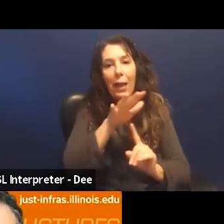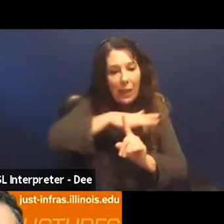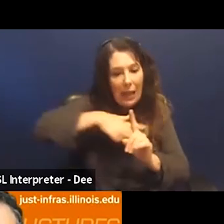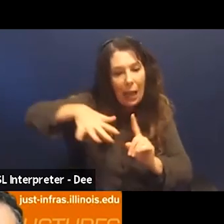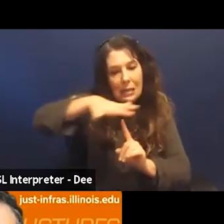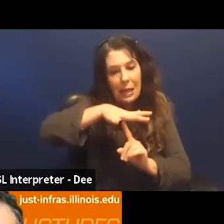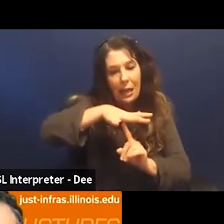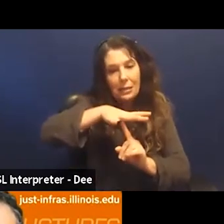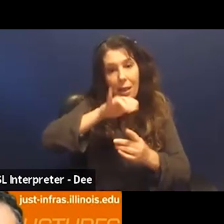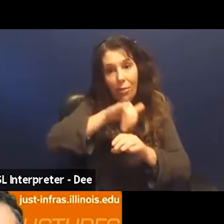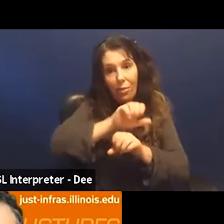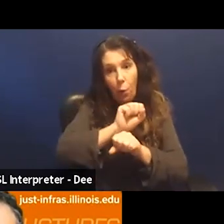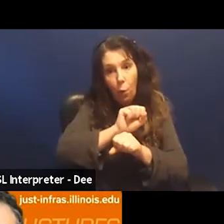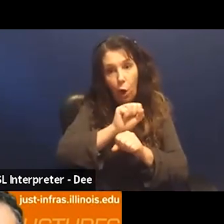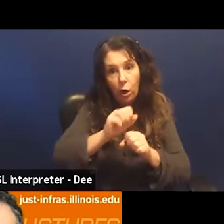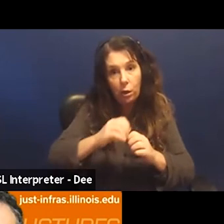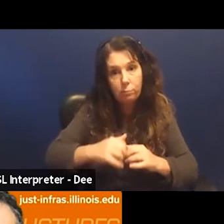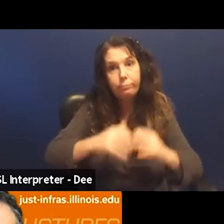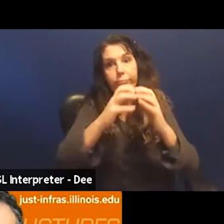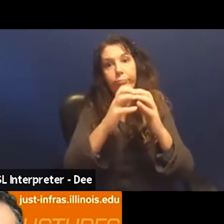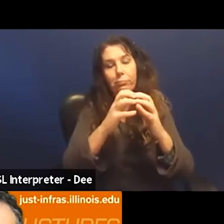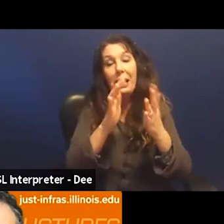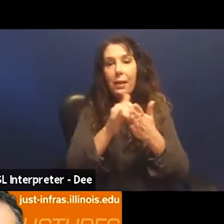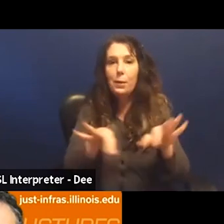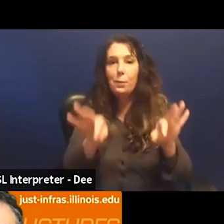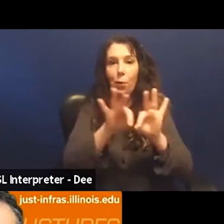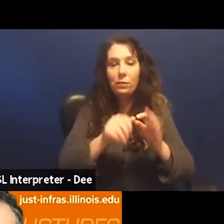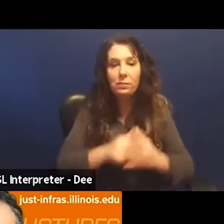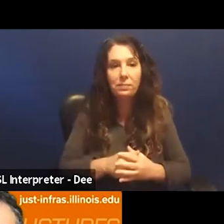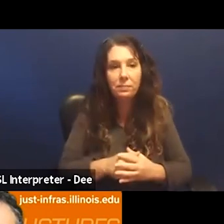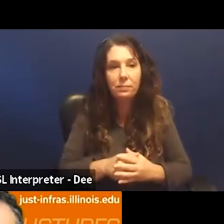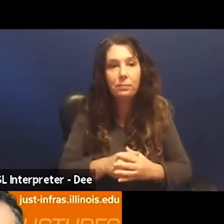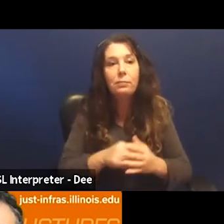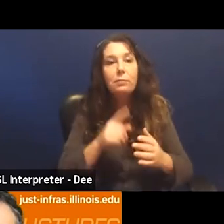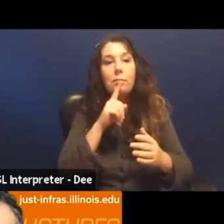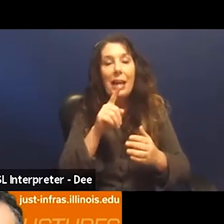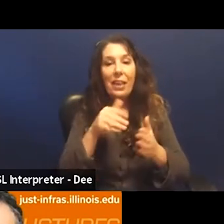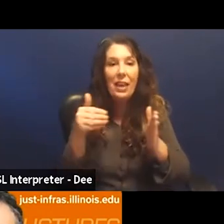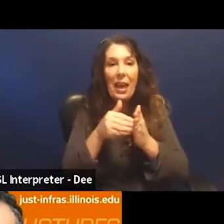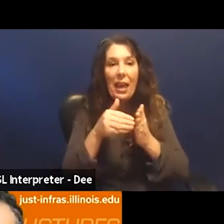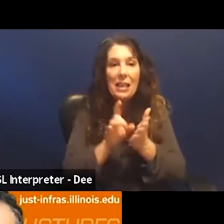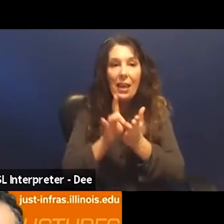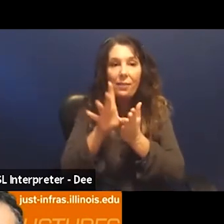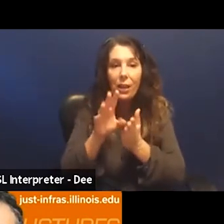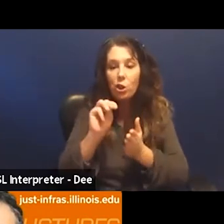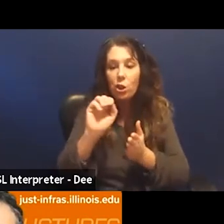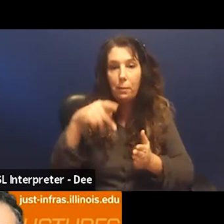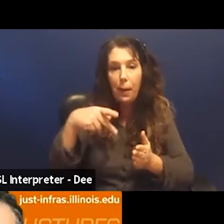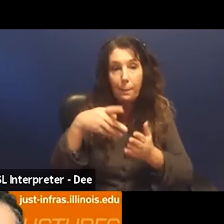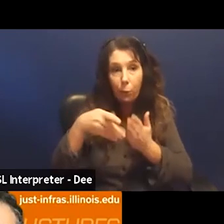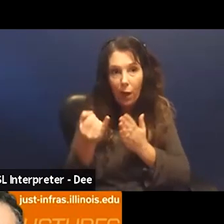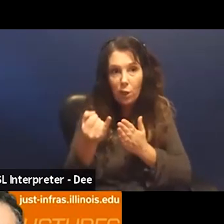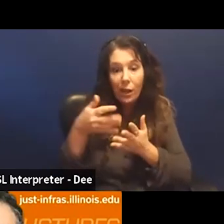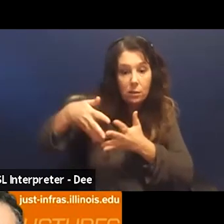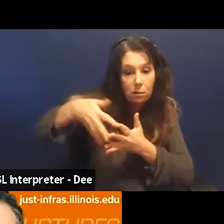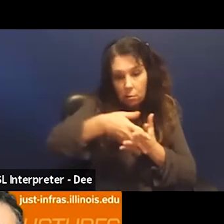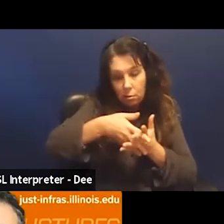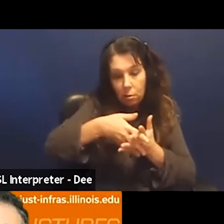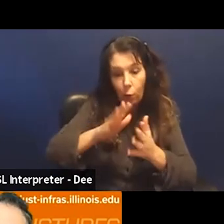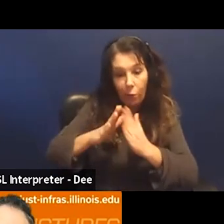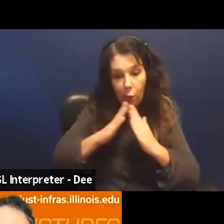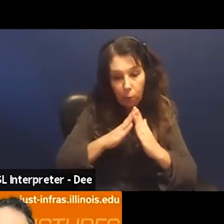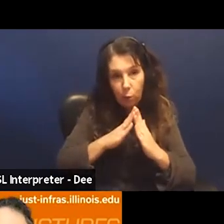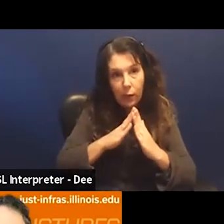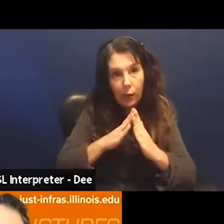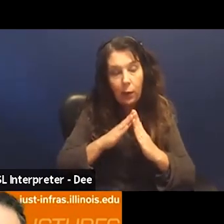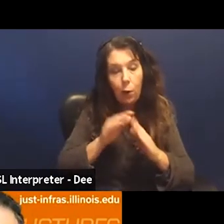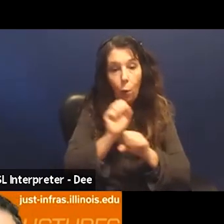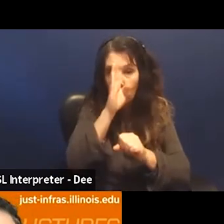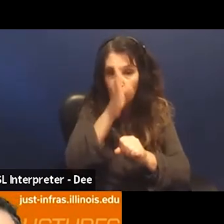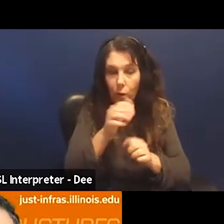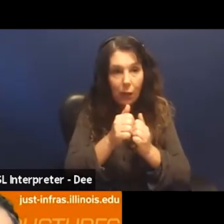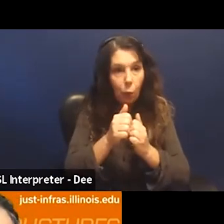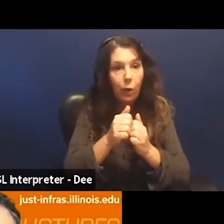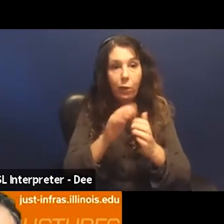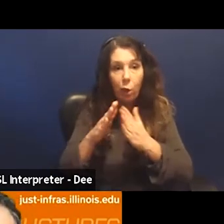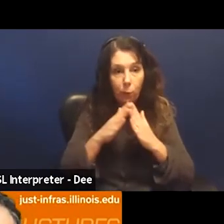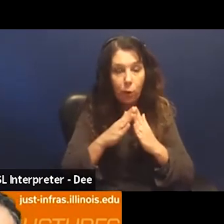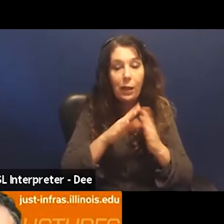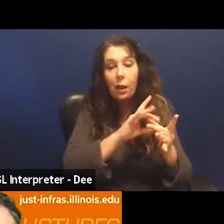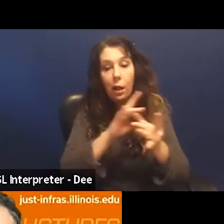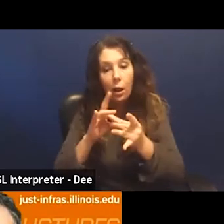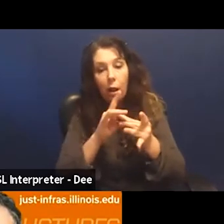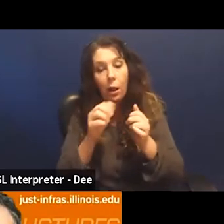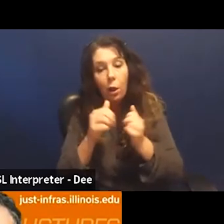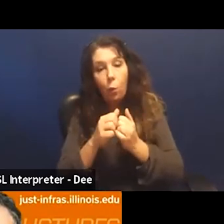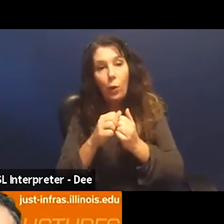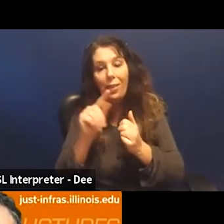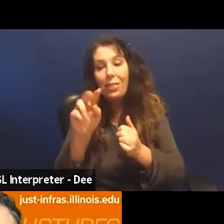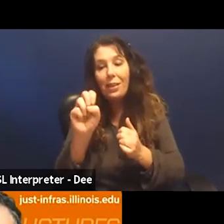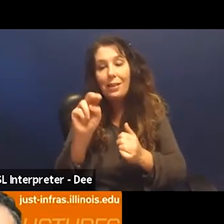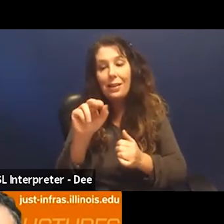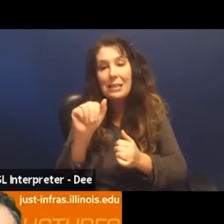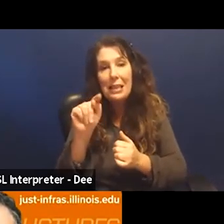really matters like it, it matters deeply for example that the anti eviction mapping project is grounded in the community, working directly with community members in coalition with tenants rights organizations, it's like a really different.